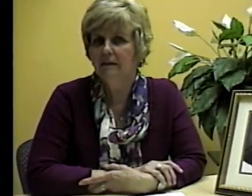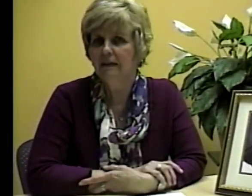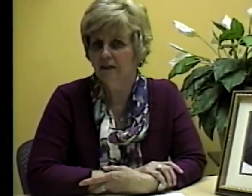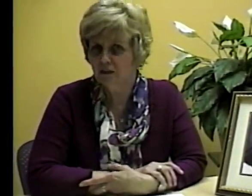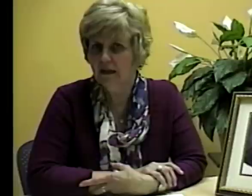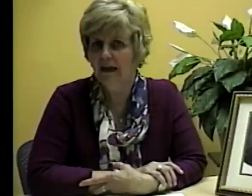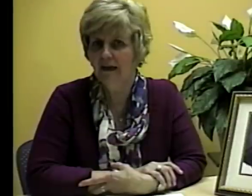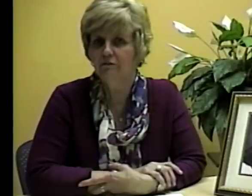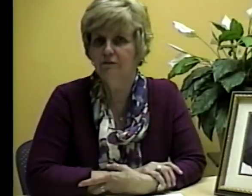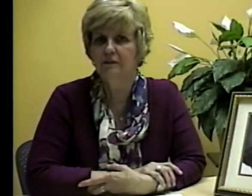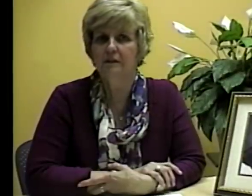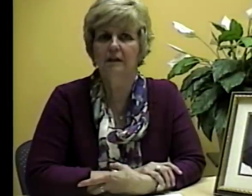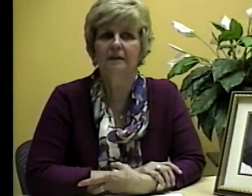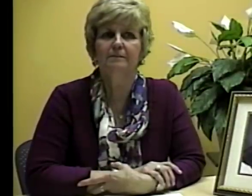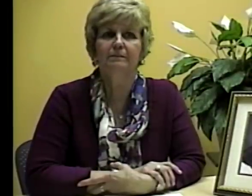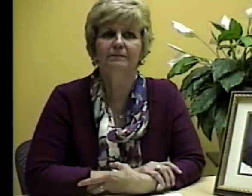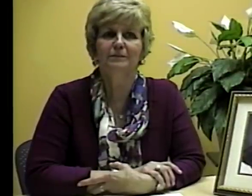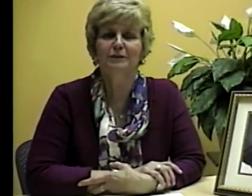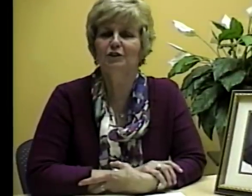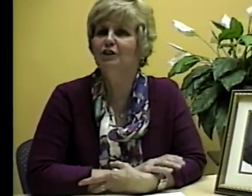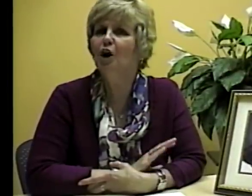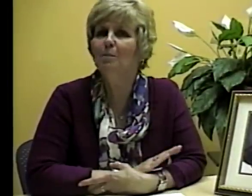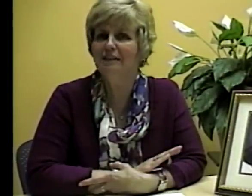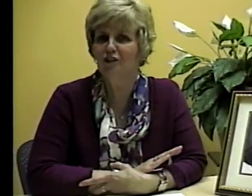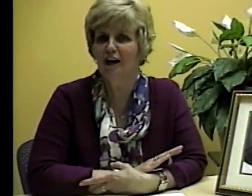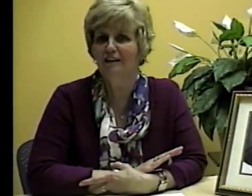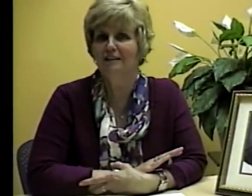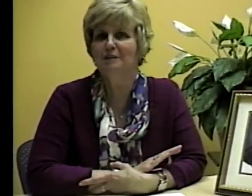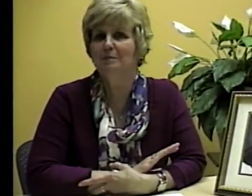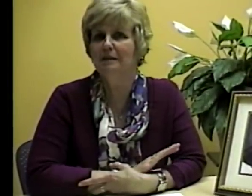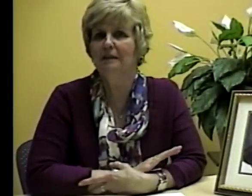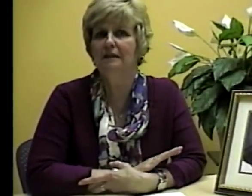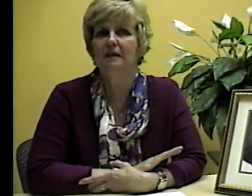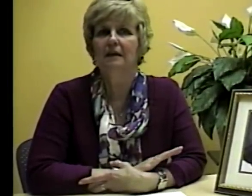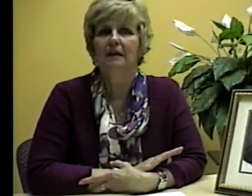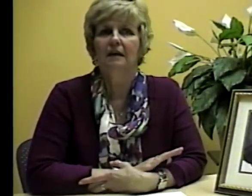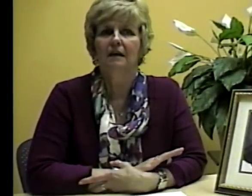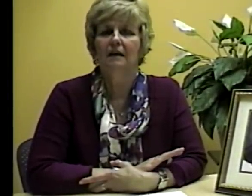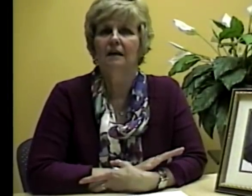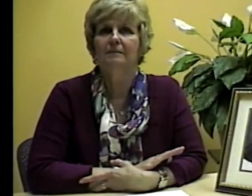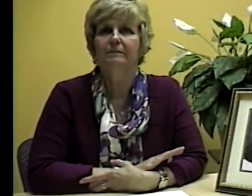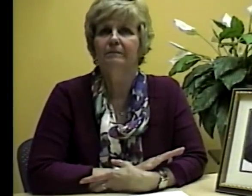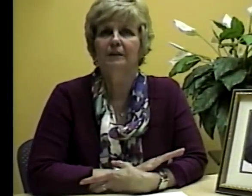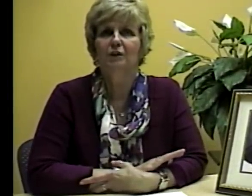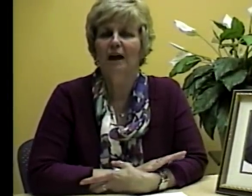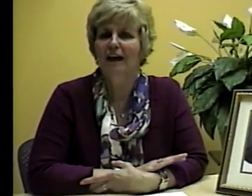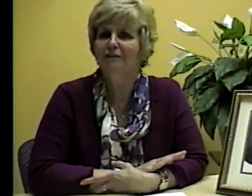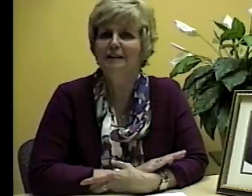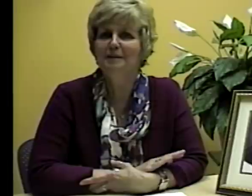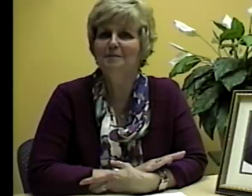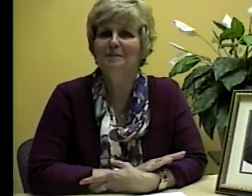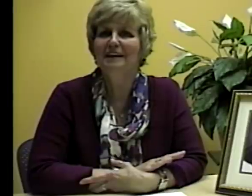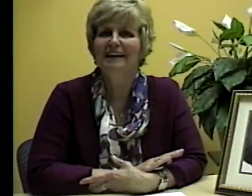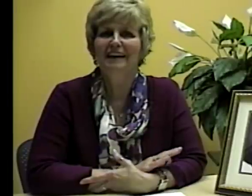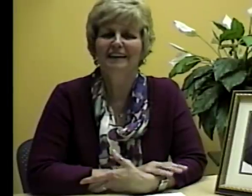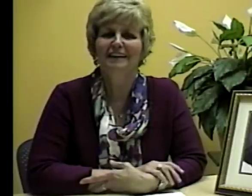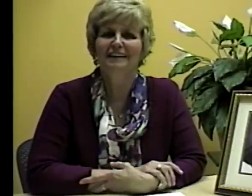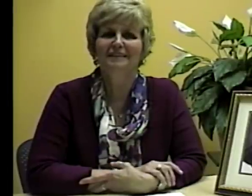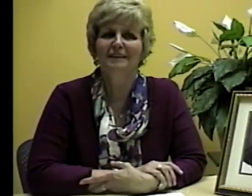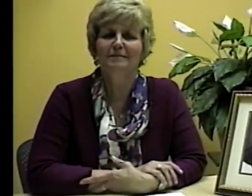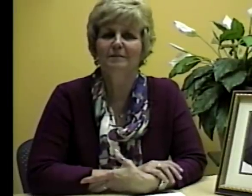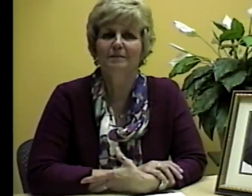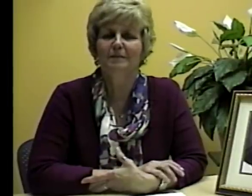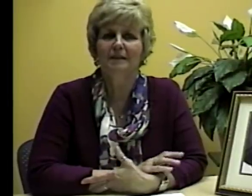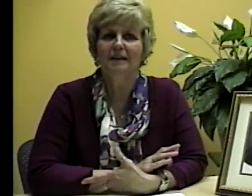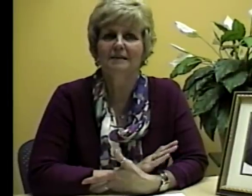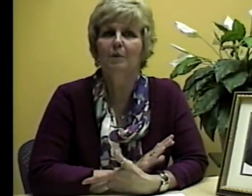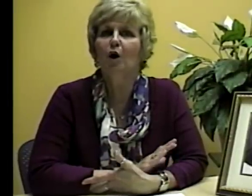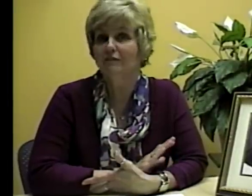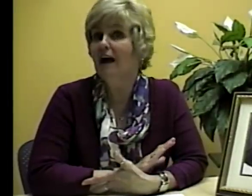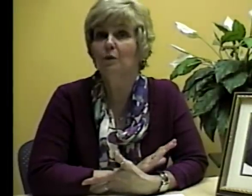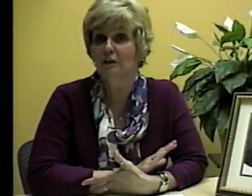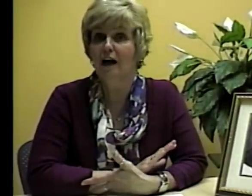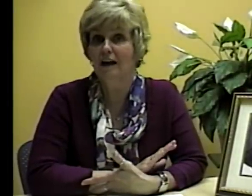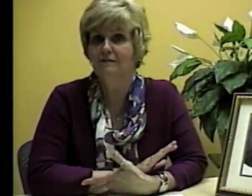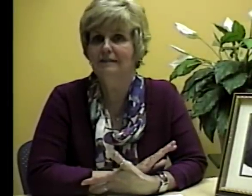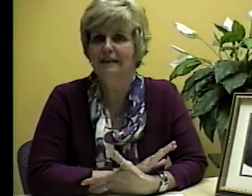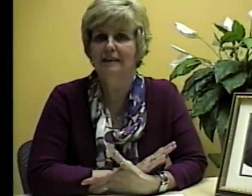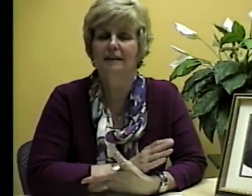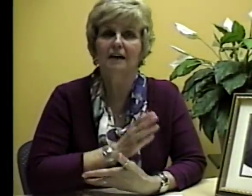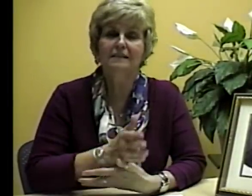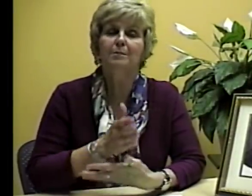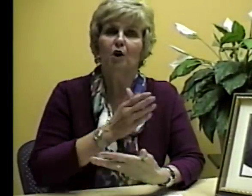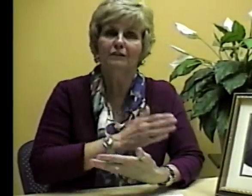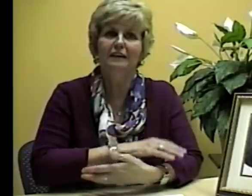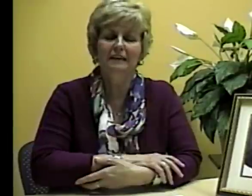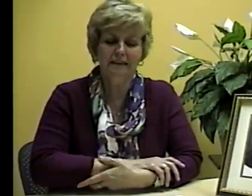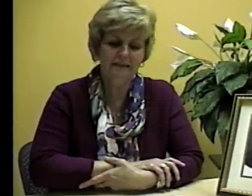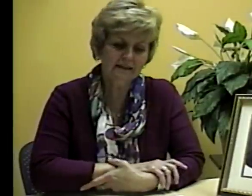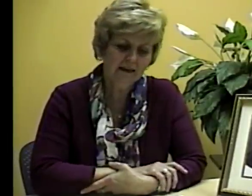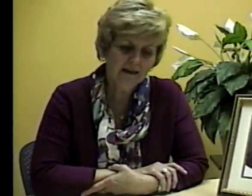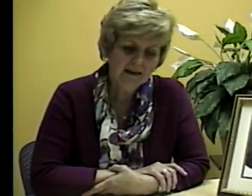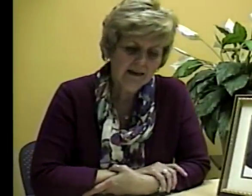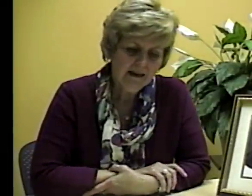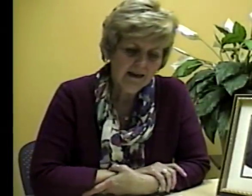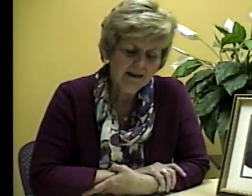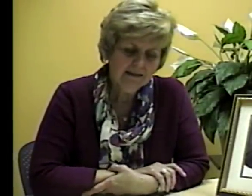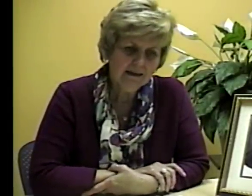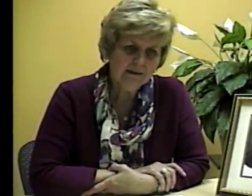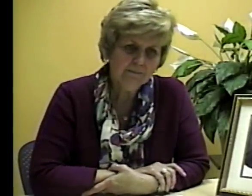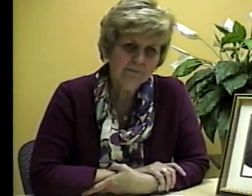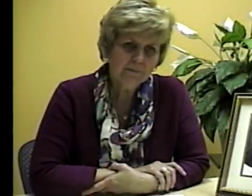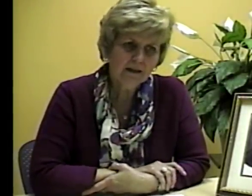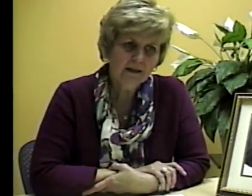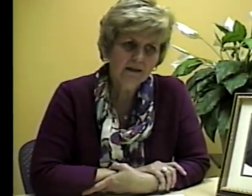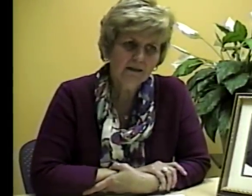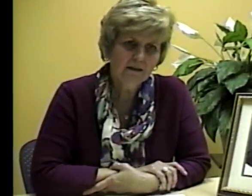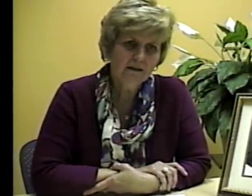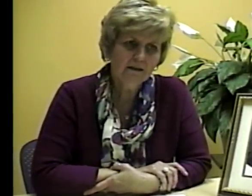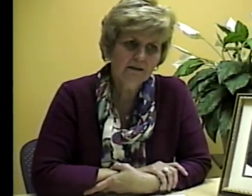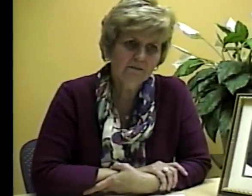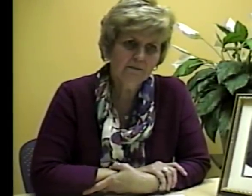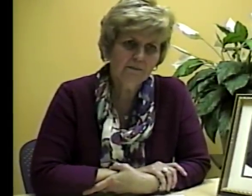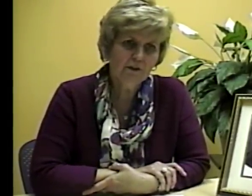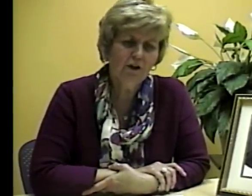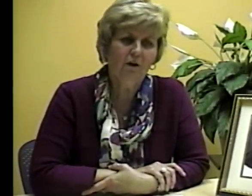I could have to know my child, to have him as a part of our lives and us a part of his?